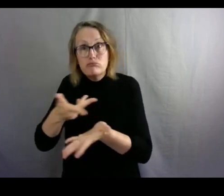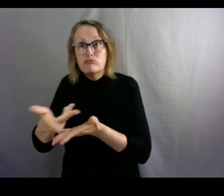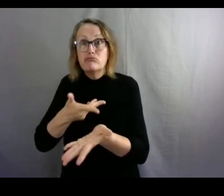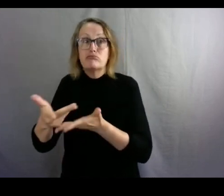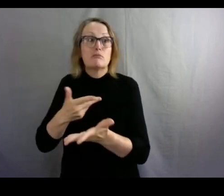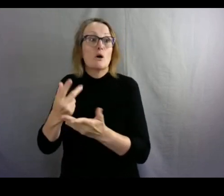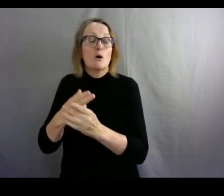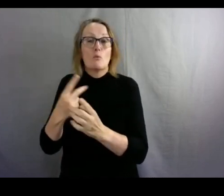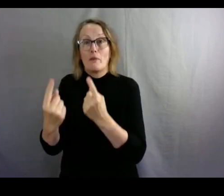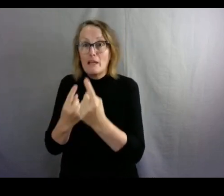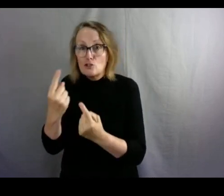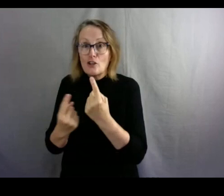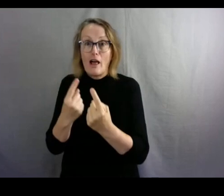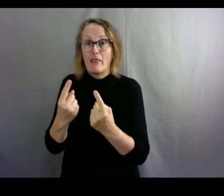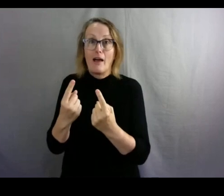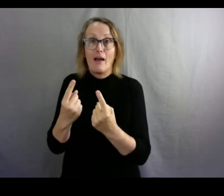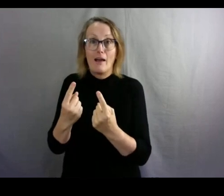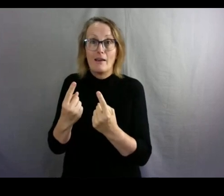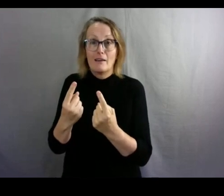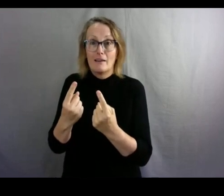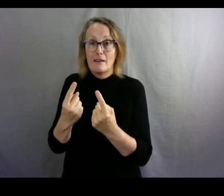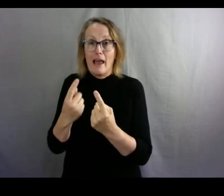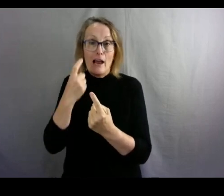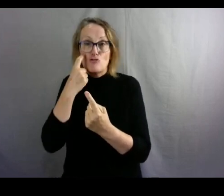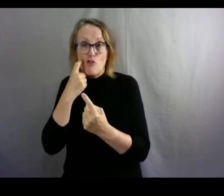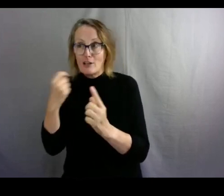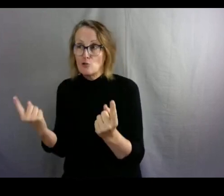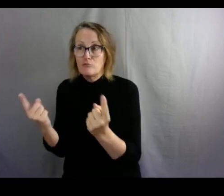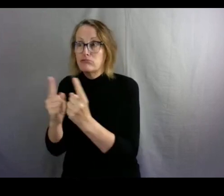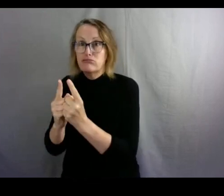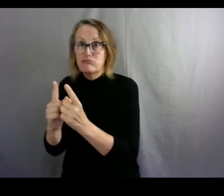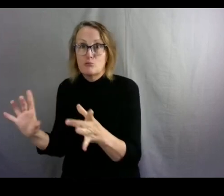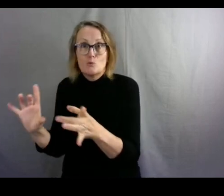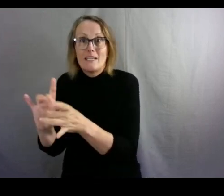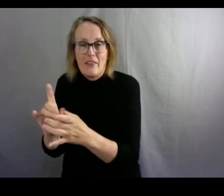and sort of broaching some sort of reconciliation. It never happens, but Maugham's character